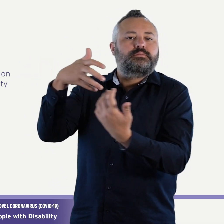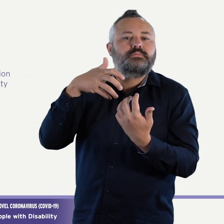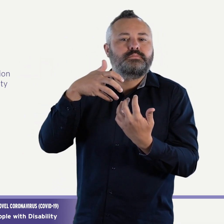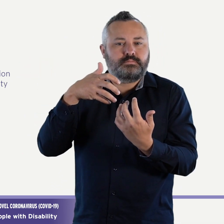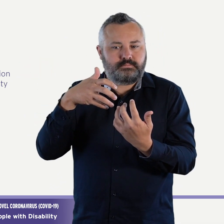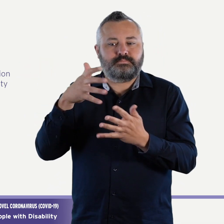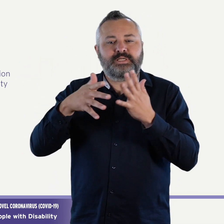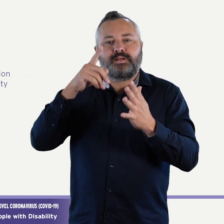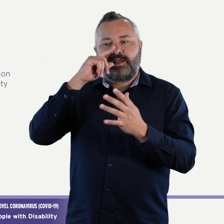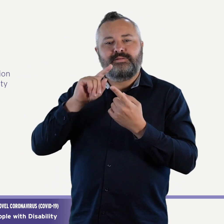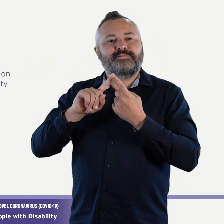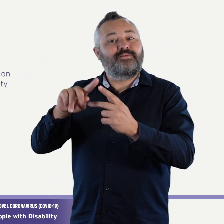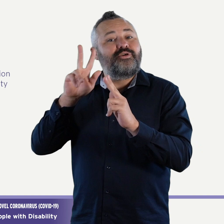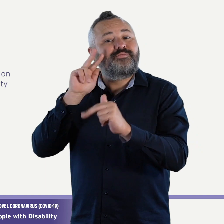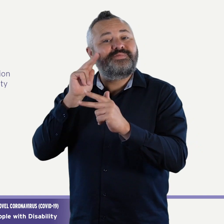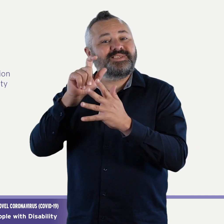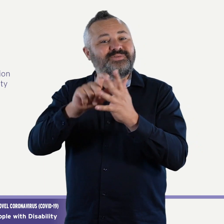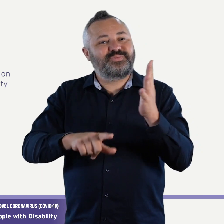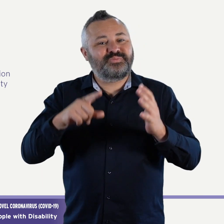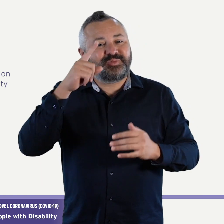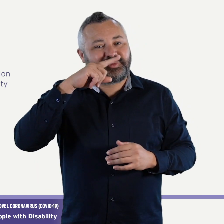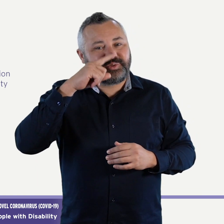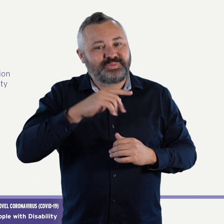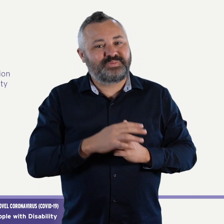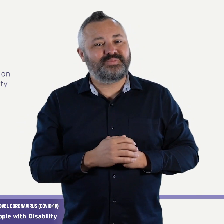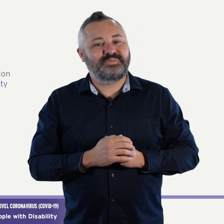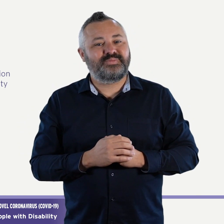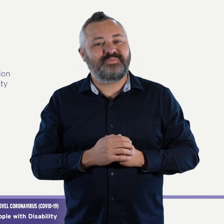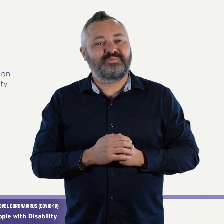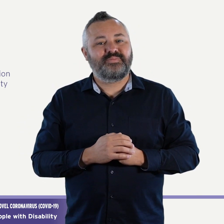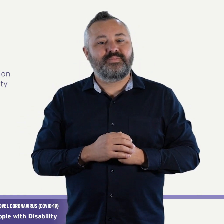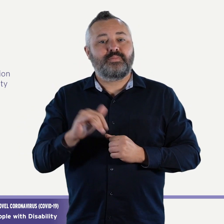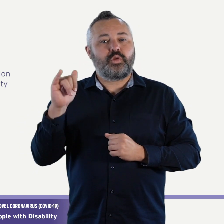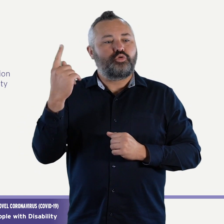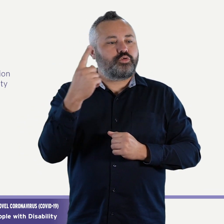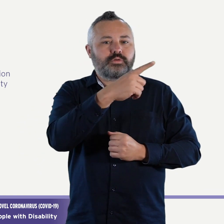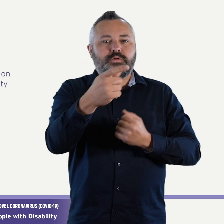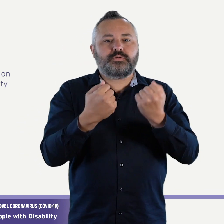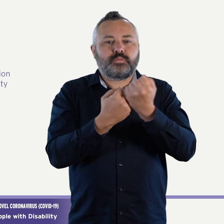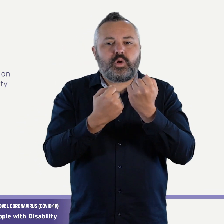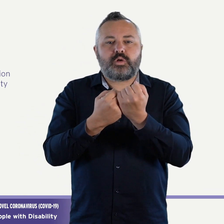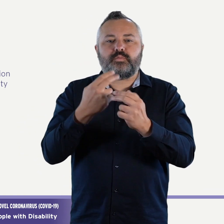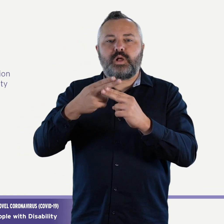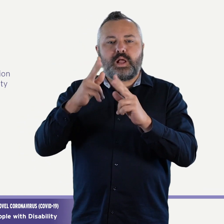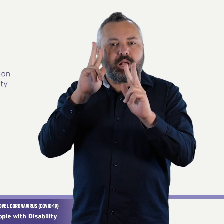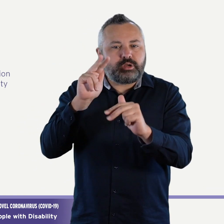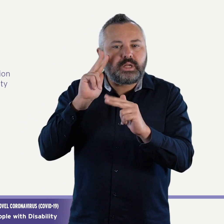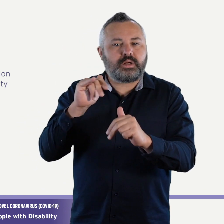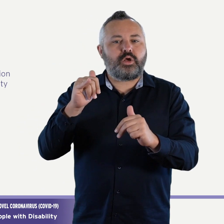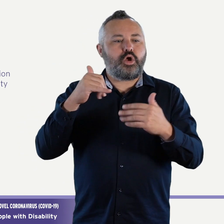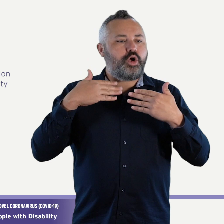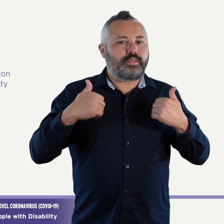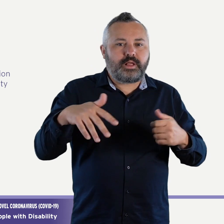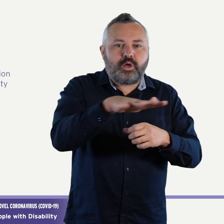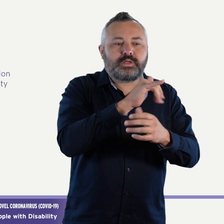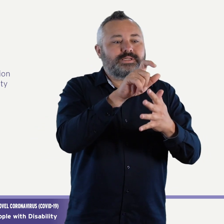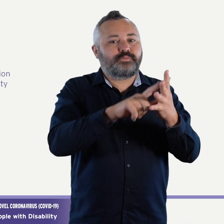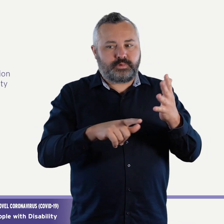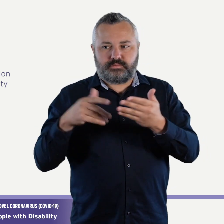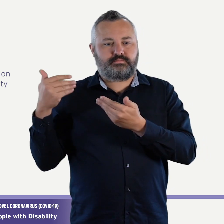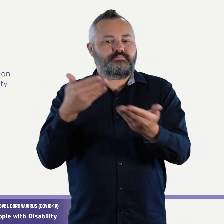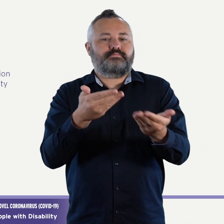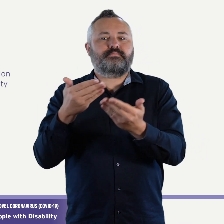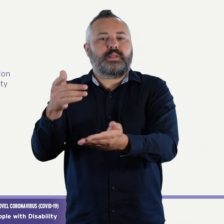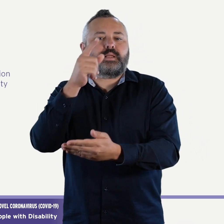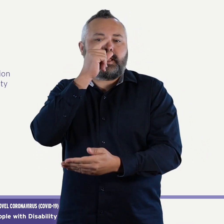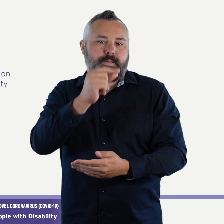to people with disability and carers in health and disability care settings.